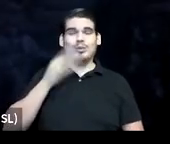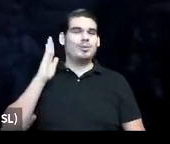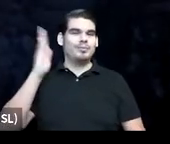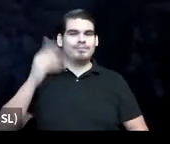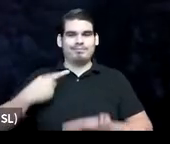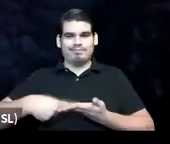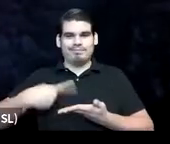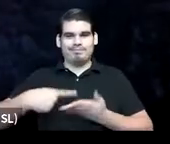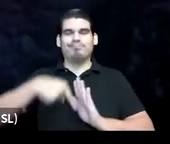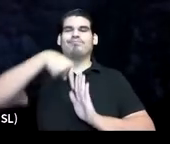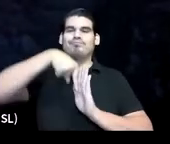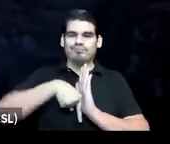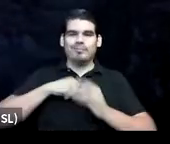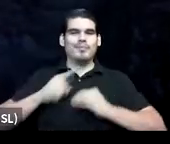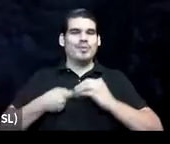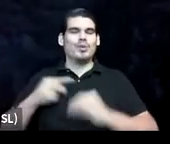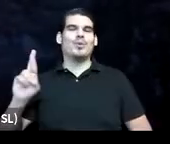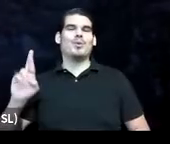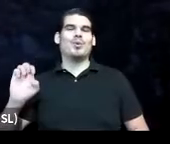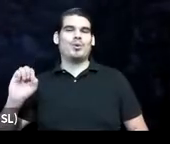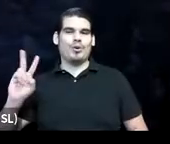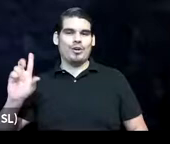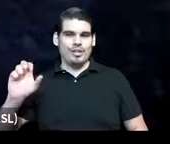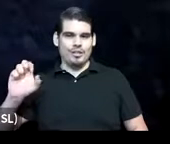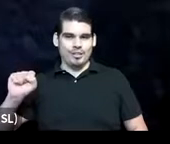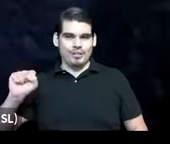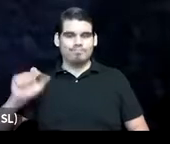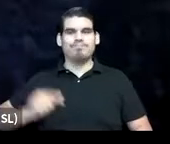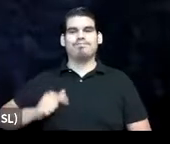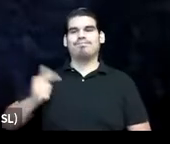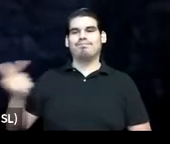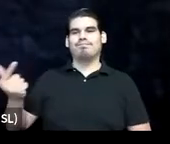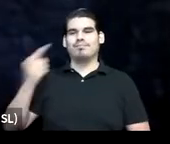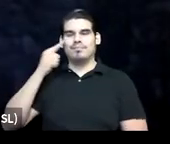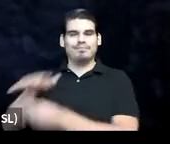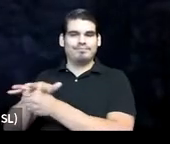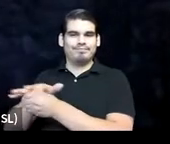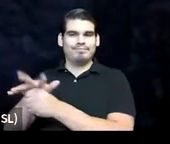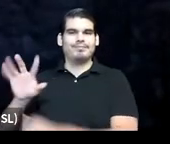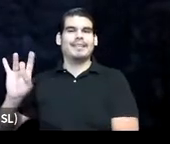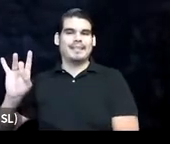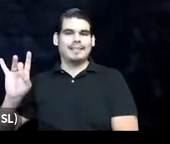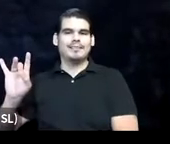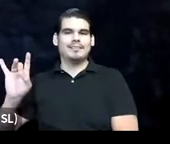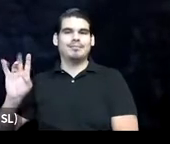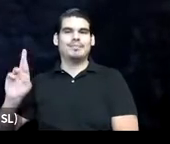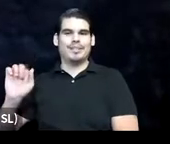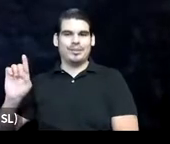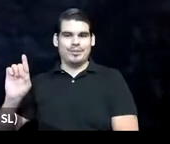RAD Region VIII (Henry Gardner): Alright, so this is going to be a very quick section because I think a lot of people have already gotten their resolves, of course, for each of the resolution, but